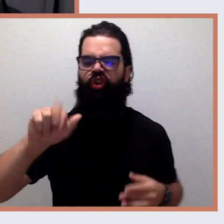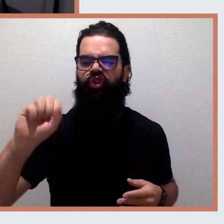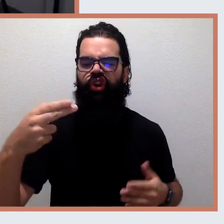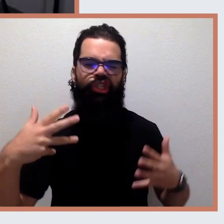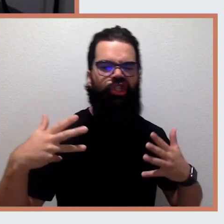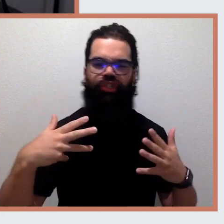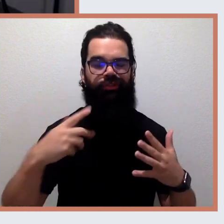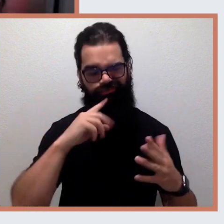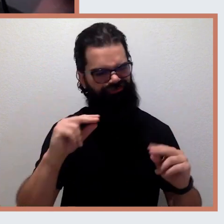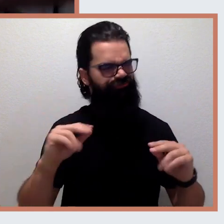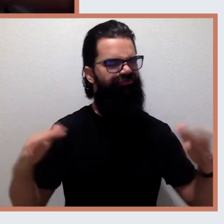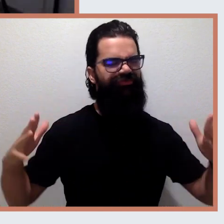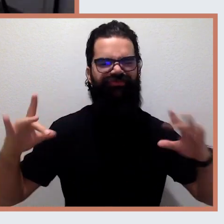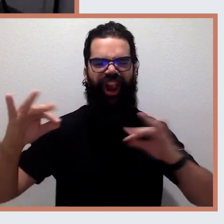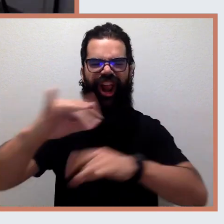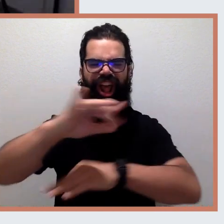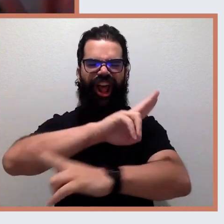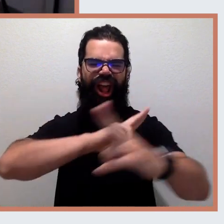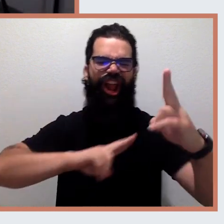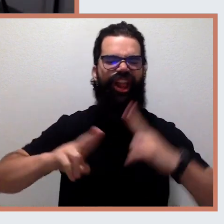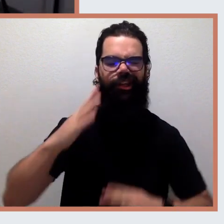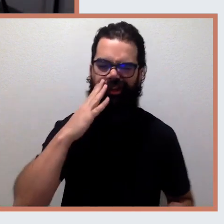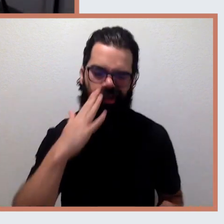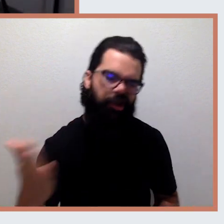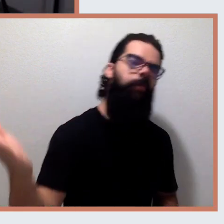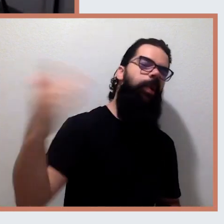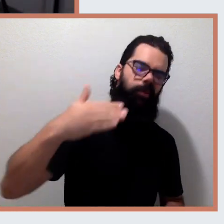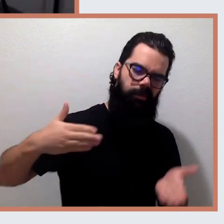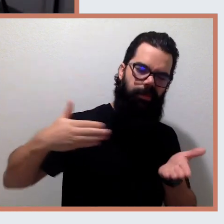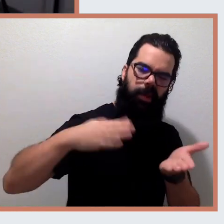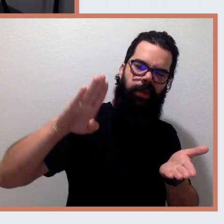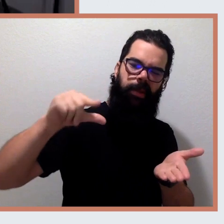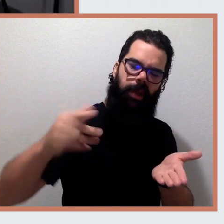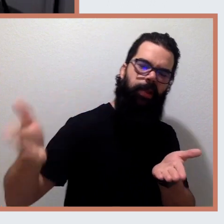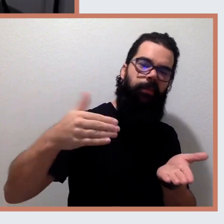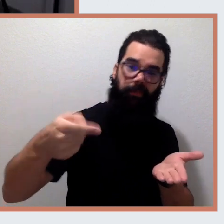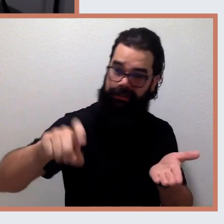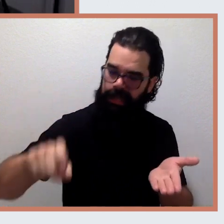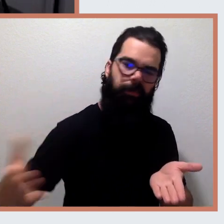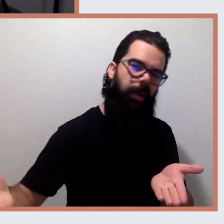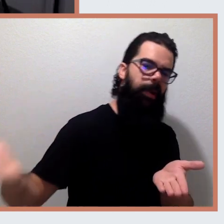Everyone was like, they went, "Oh, you're from Texas or you're from here. Come here, I got some barbecue, I got a beer. Come sit with me." So Husker fans, I was like,